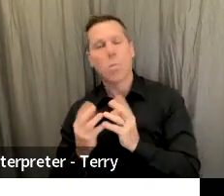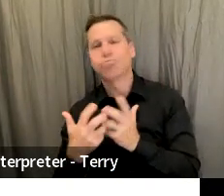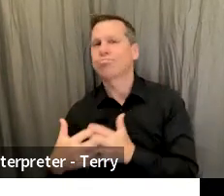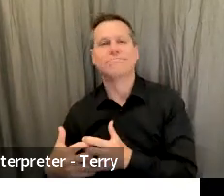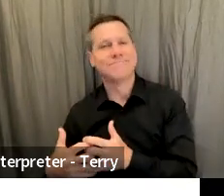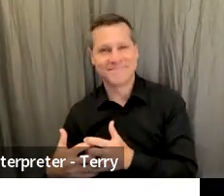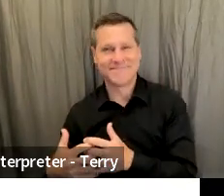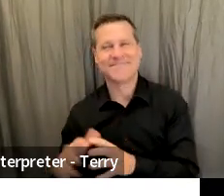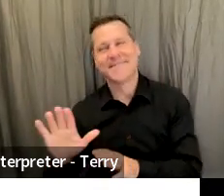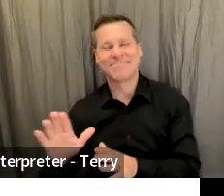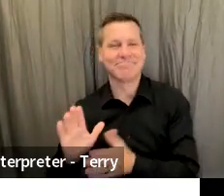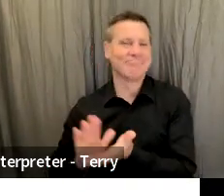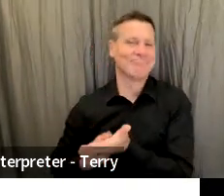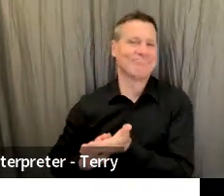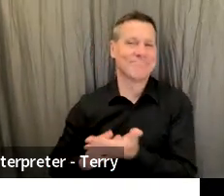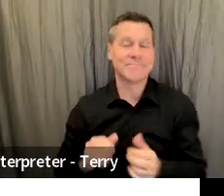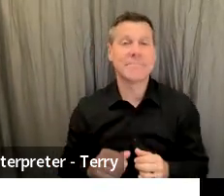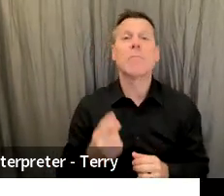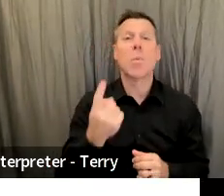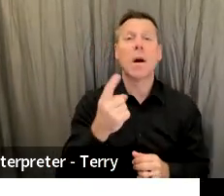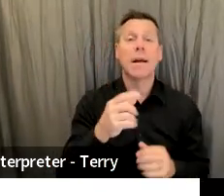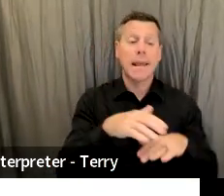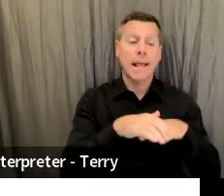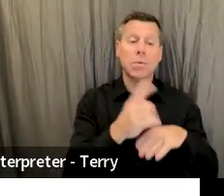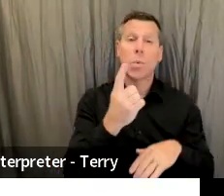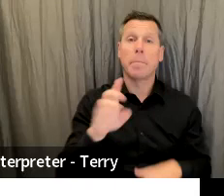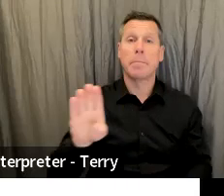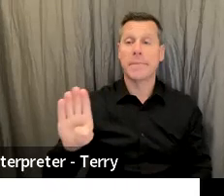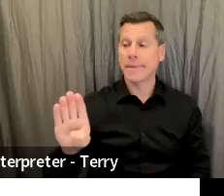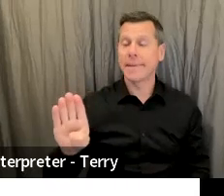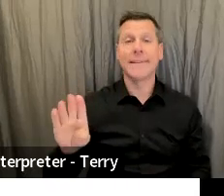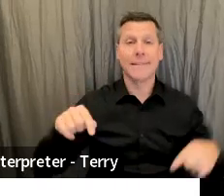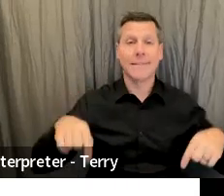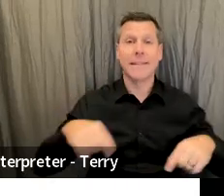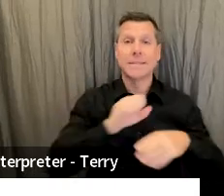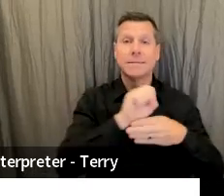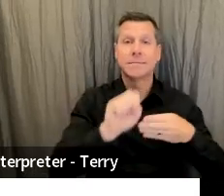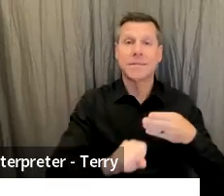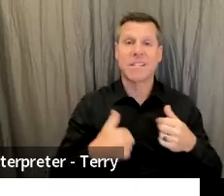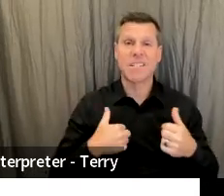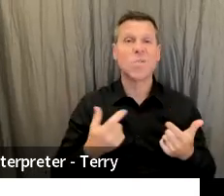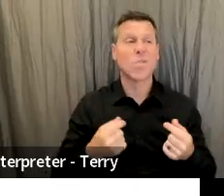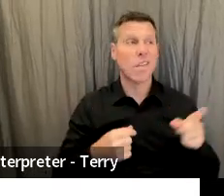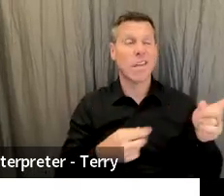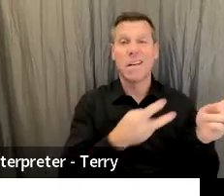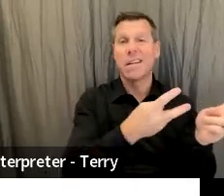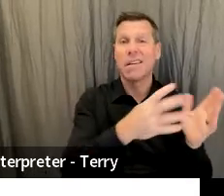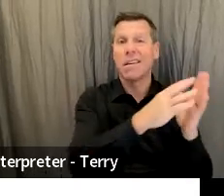for example, I'm doing a new English one B this semester. And so I was able to go in and copy and paste the formatting right into my class